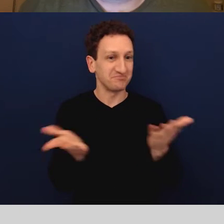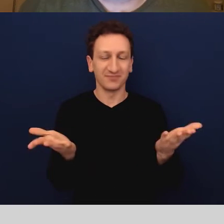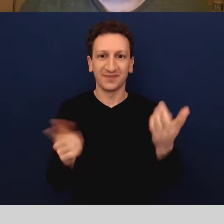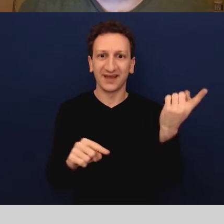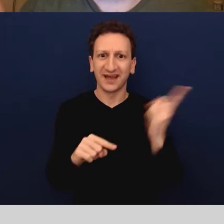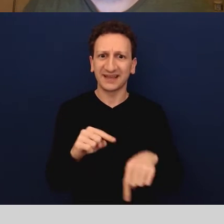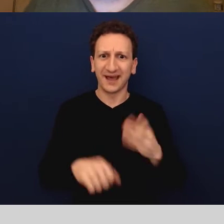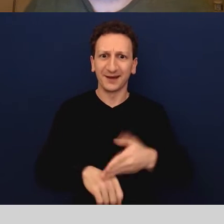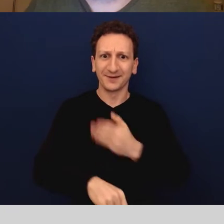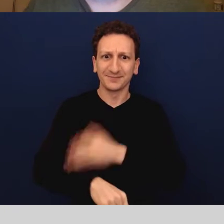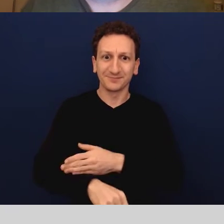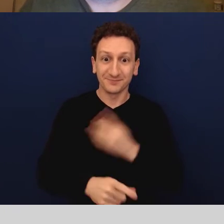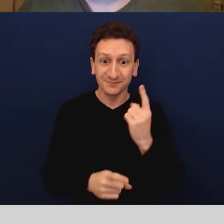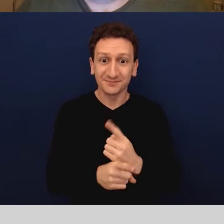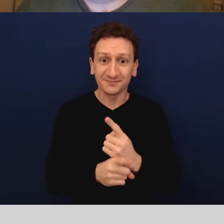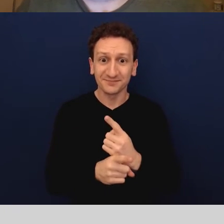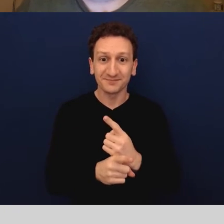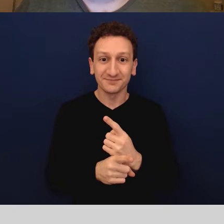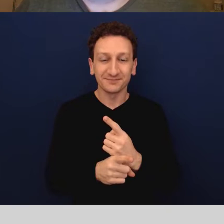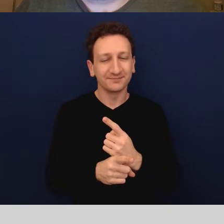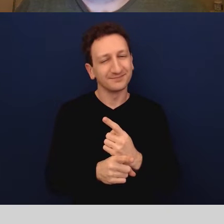It's good implementation.